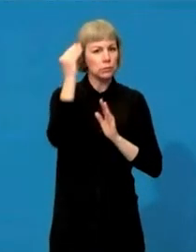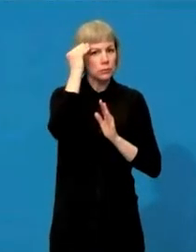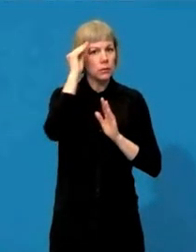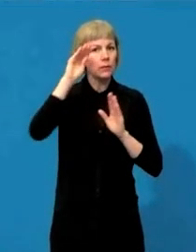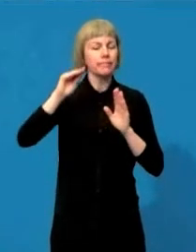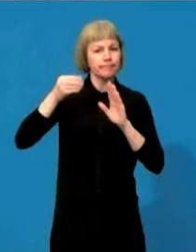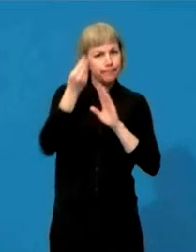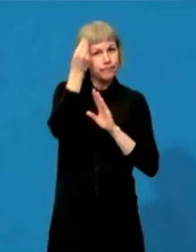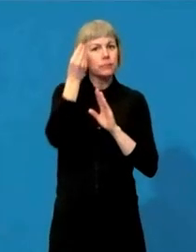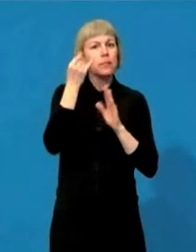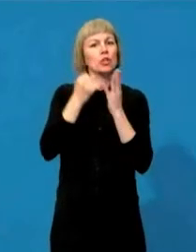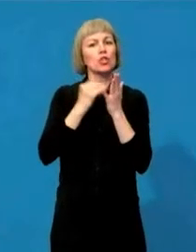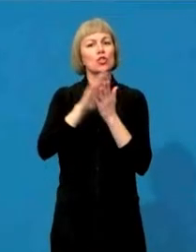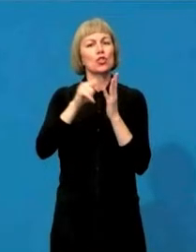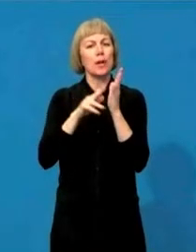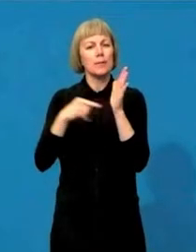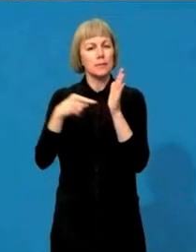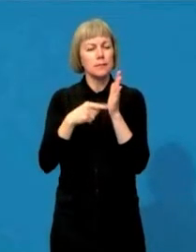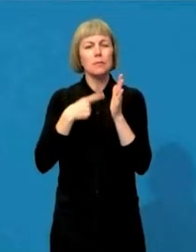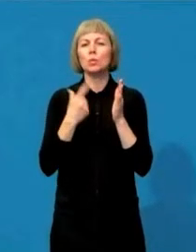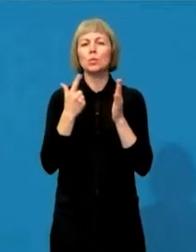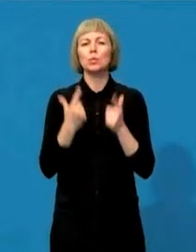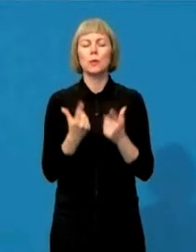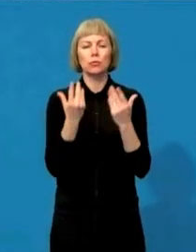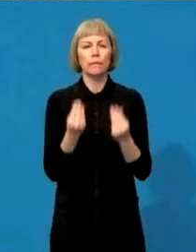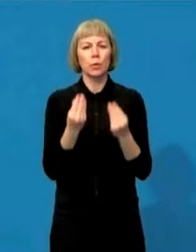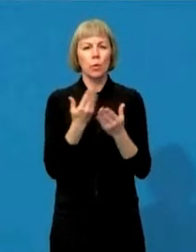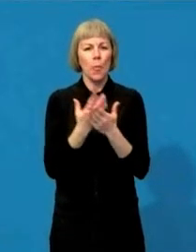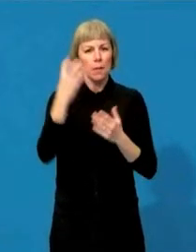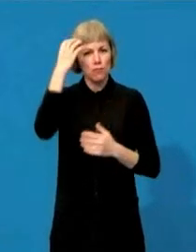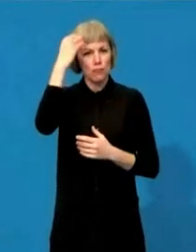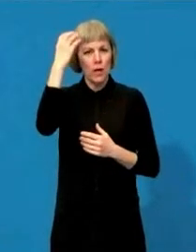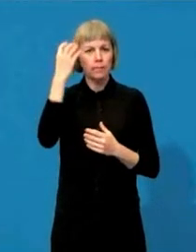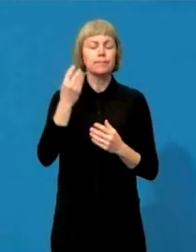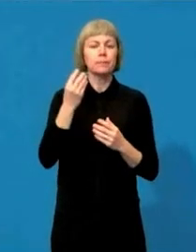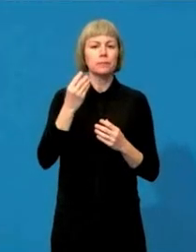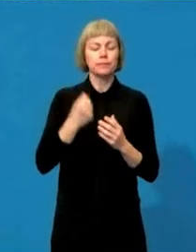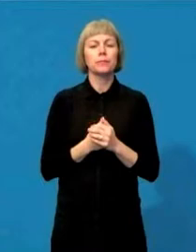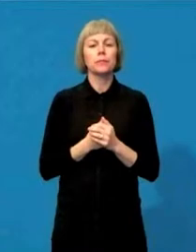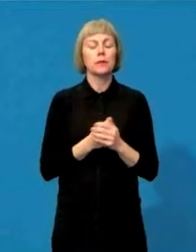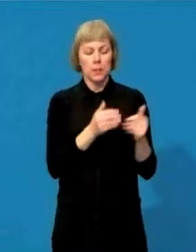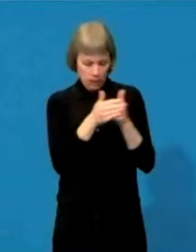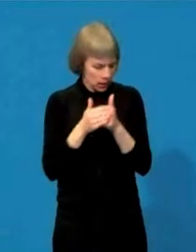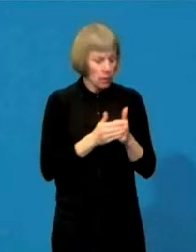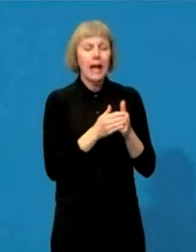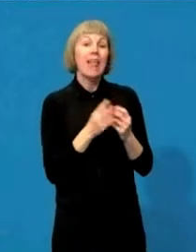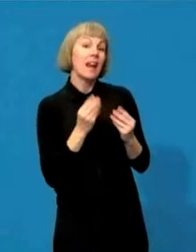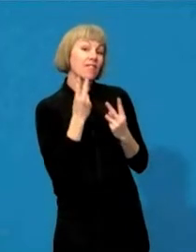So when I took him up to the paediatrician, Dr Adams, he told me then, he said, "Are you